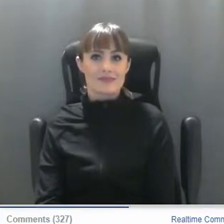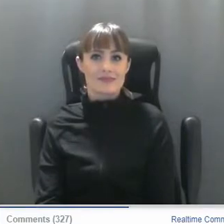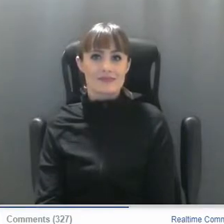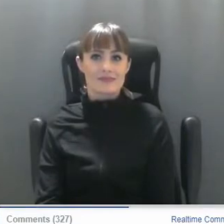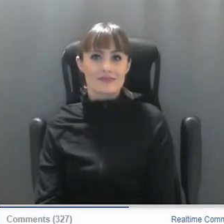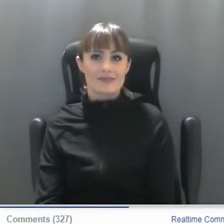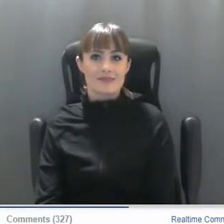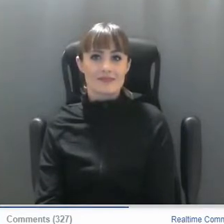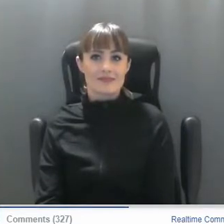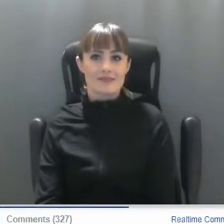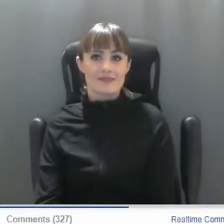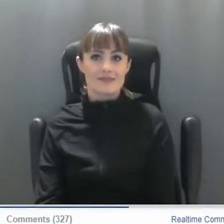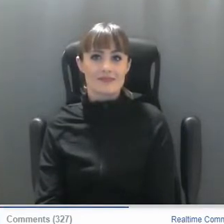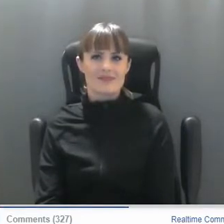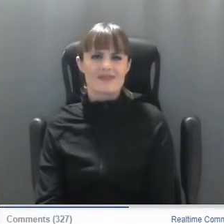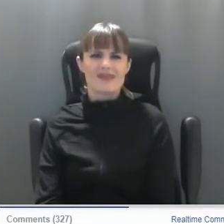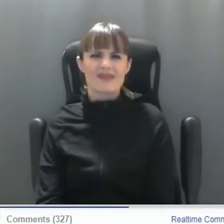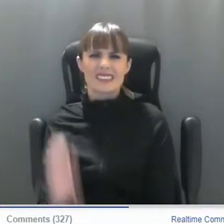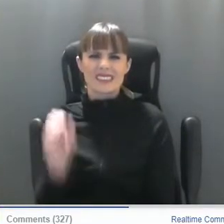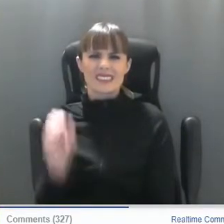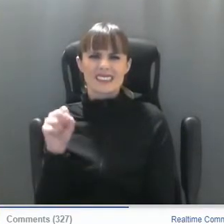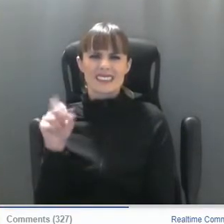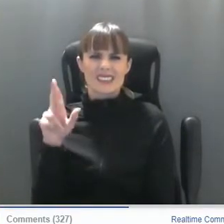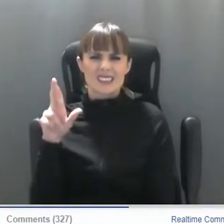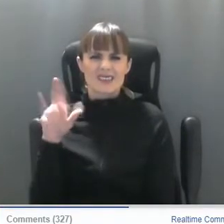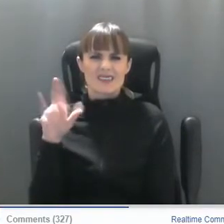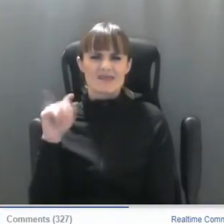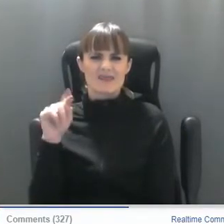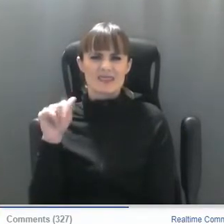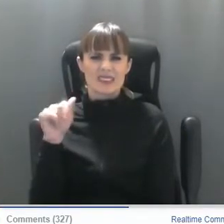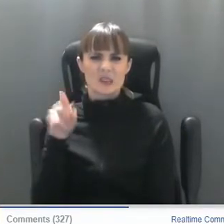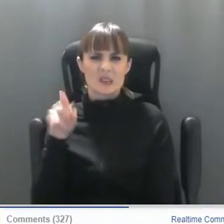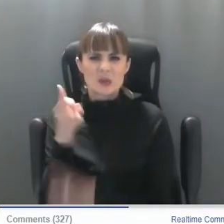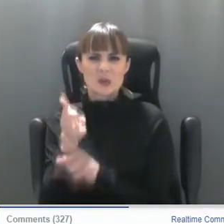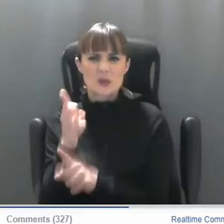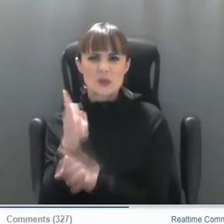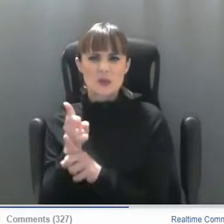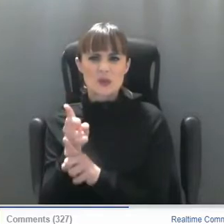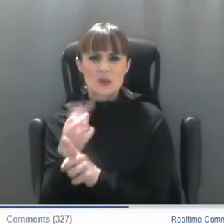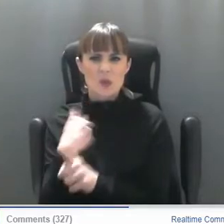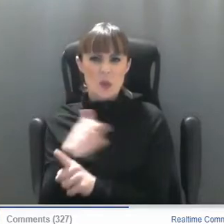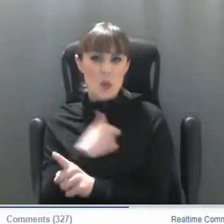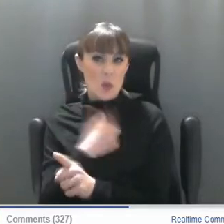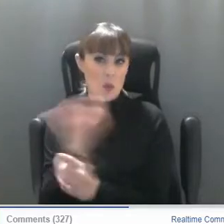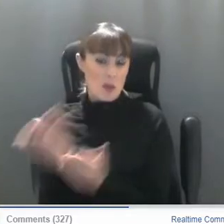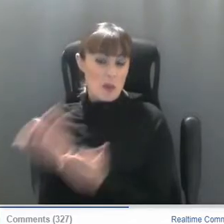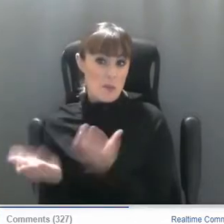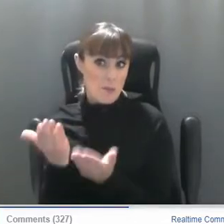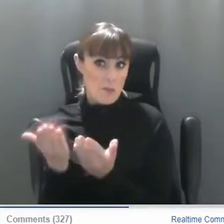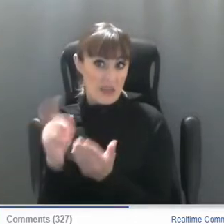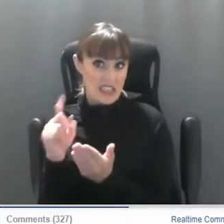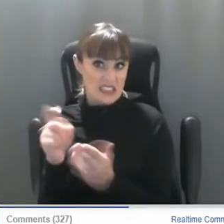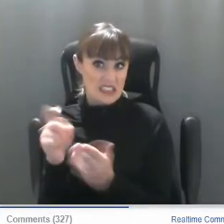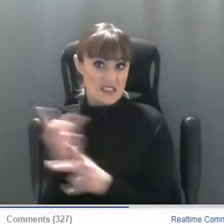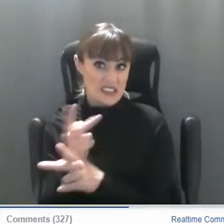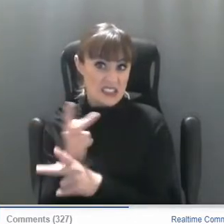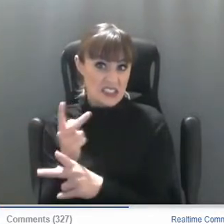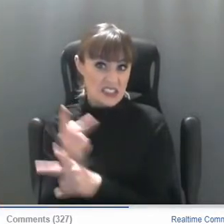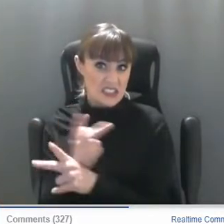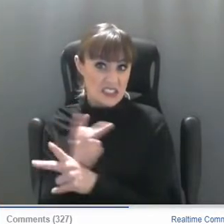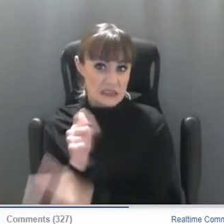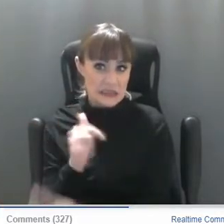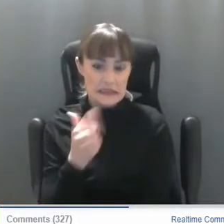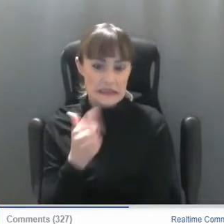Yeah Rita, you're right. We might need to kind of... figure this out here. Hmm...